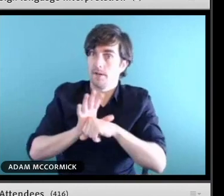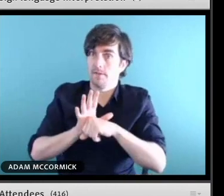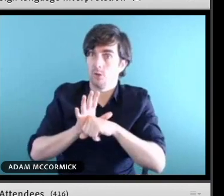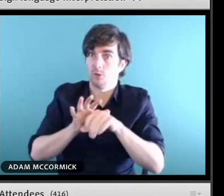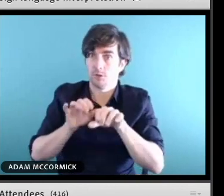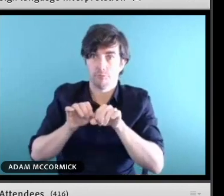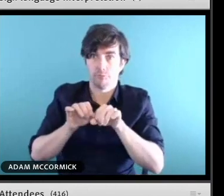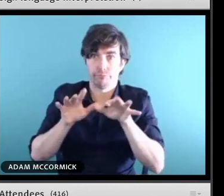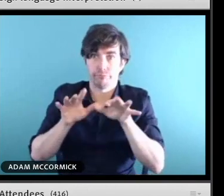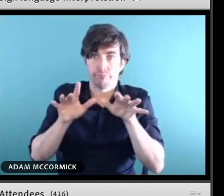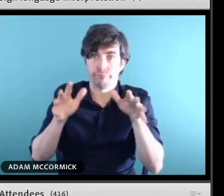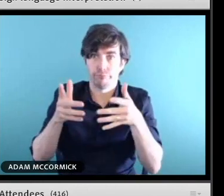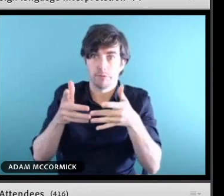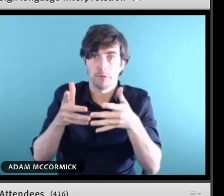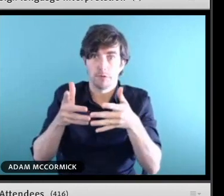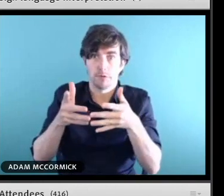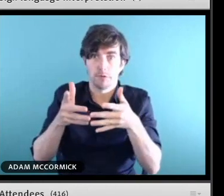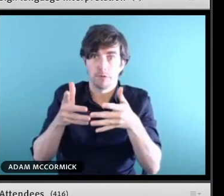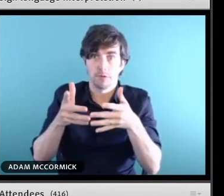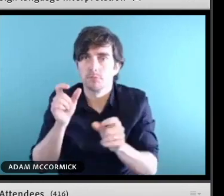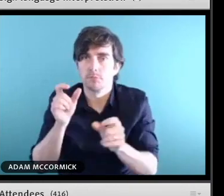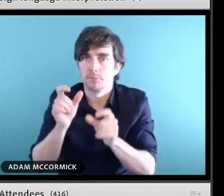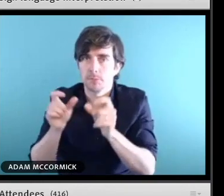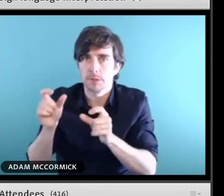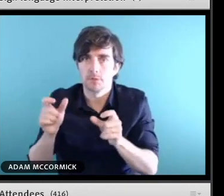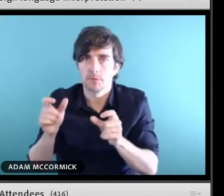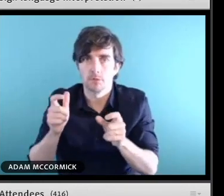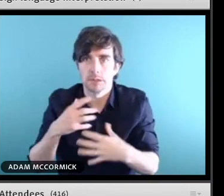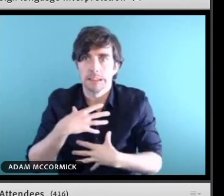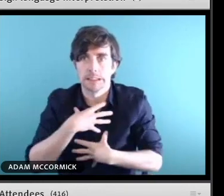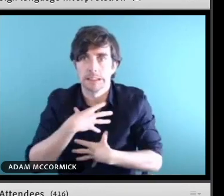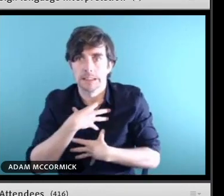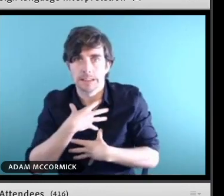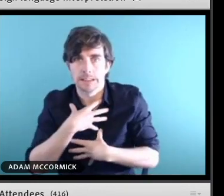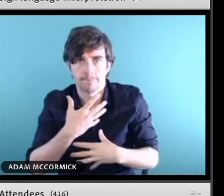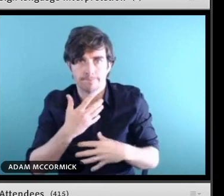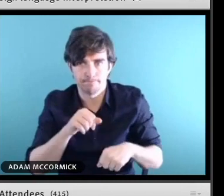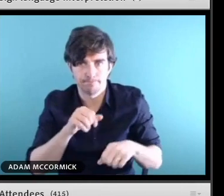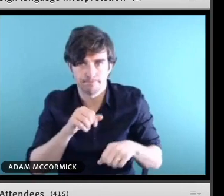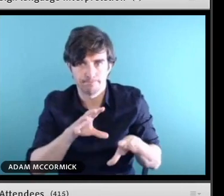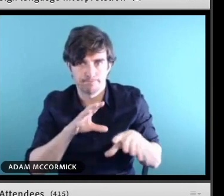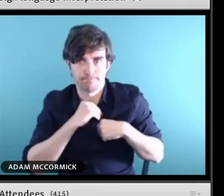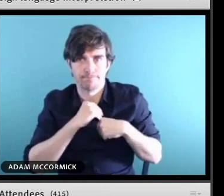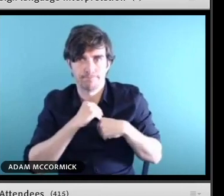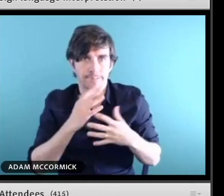of school closures which we are seeing a result in children with disabilities seen even further